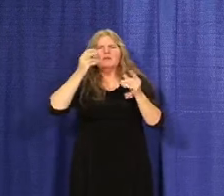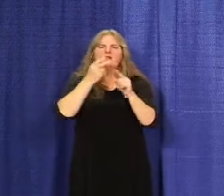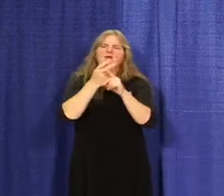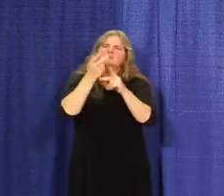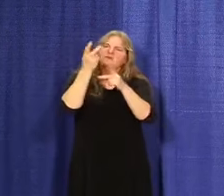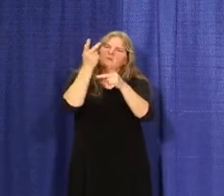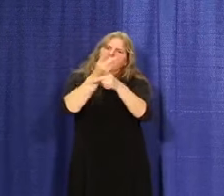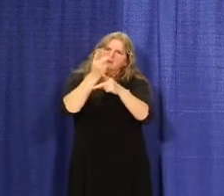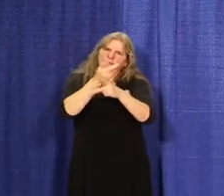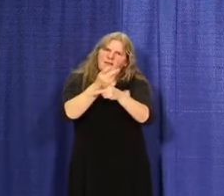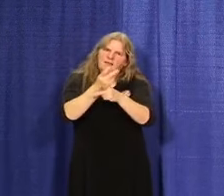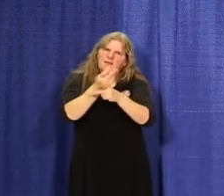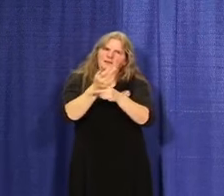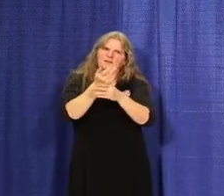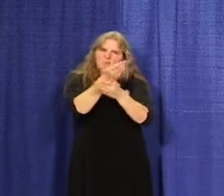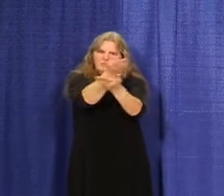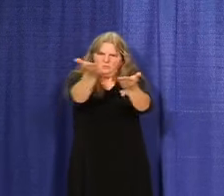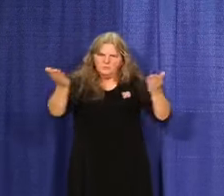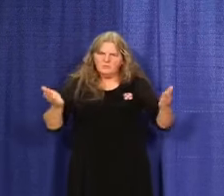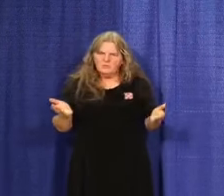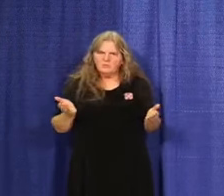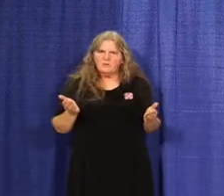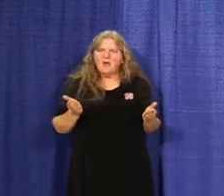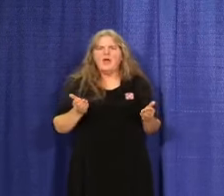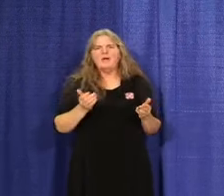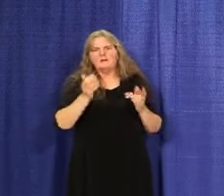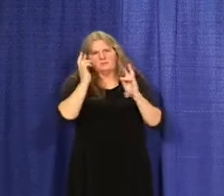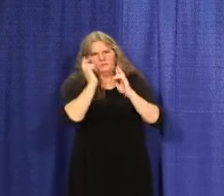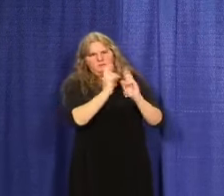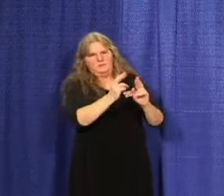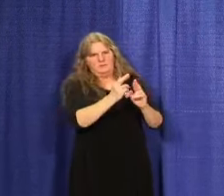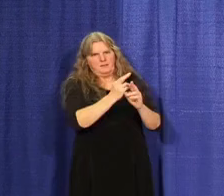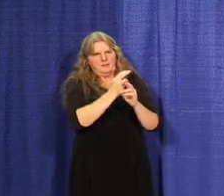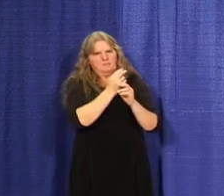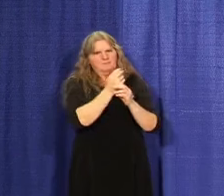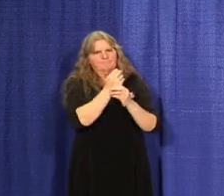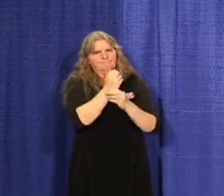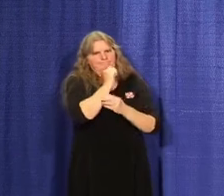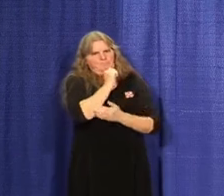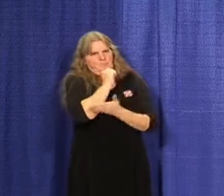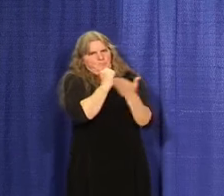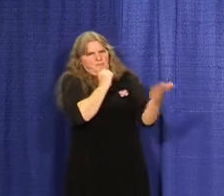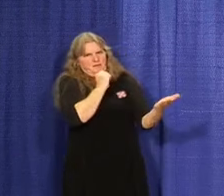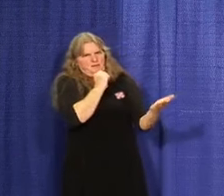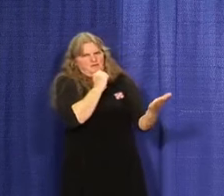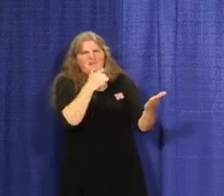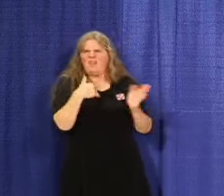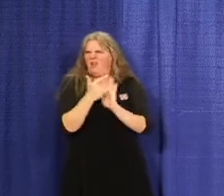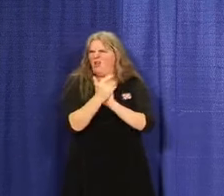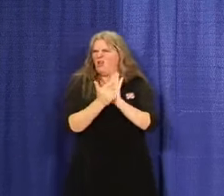privacy, which is a fundamental value and a law in our society, unless there is a reason for